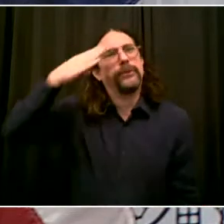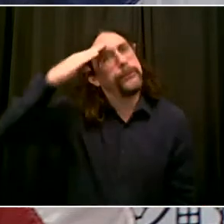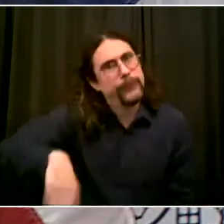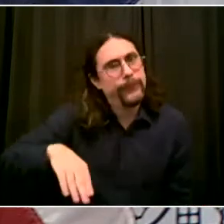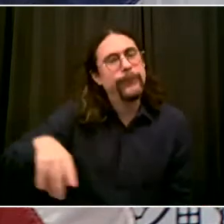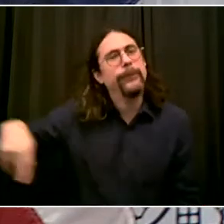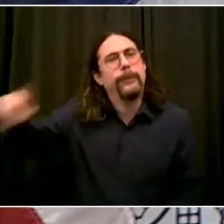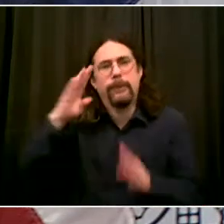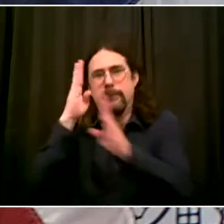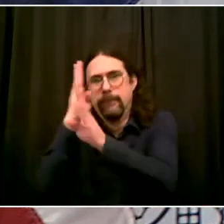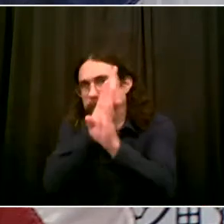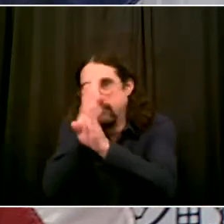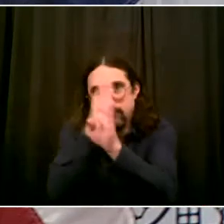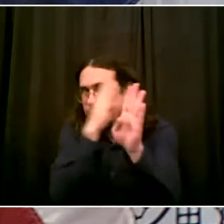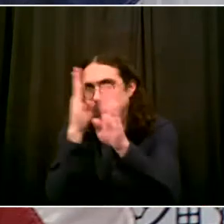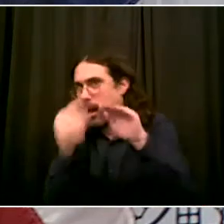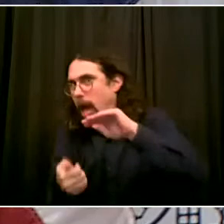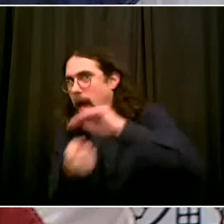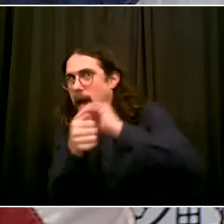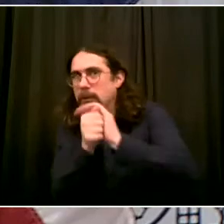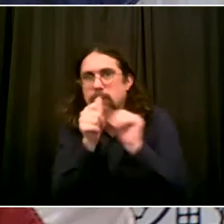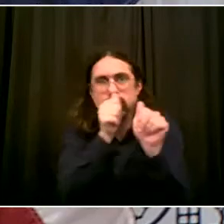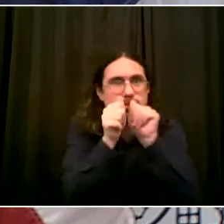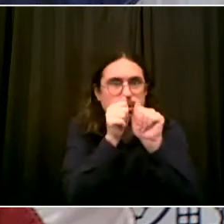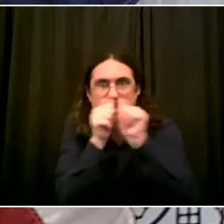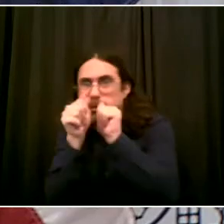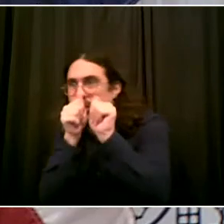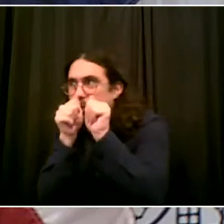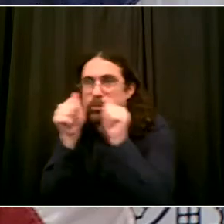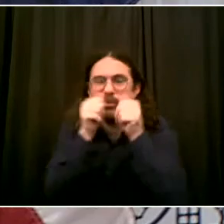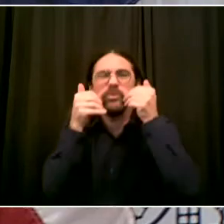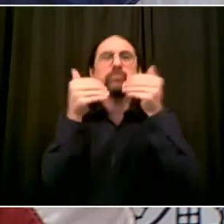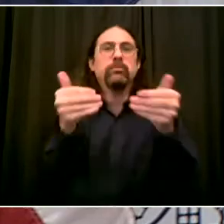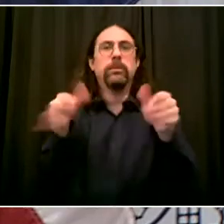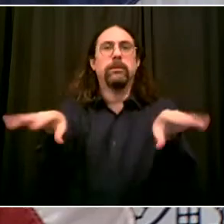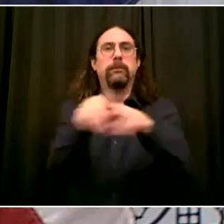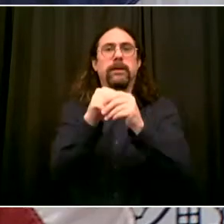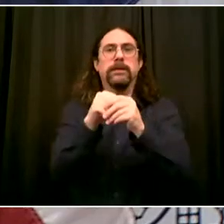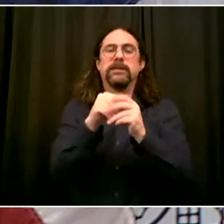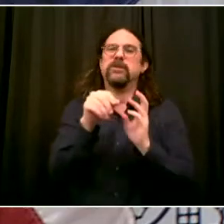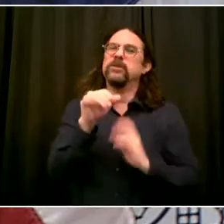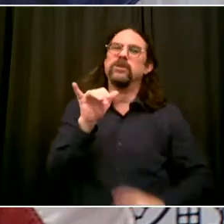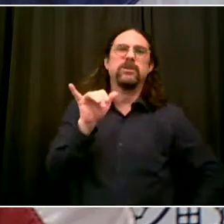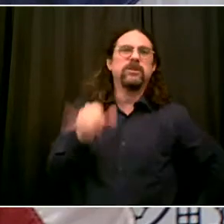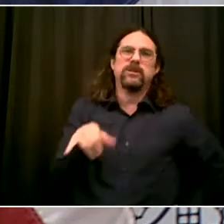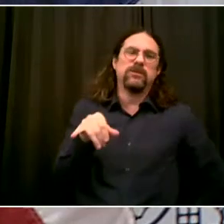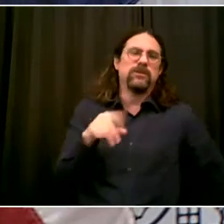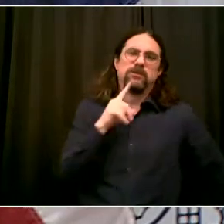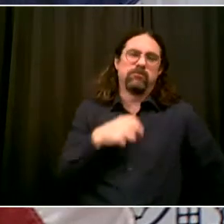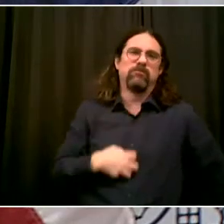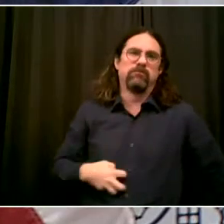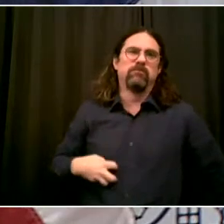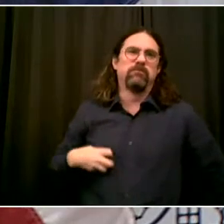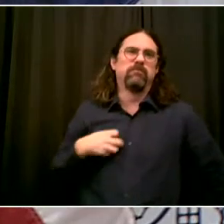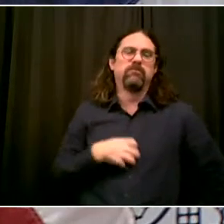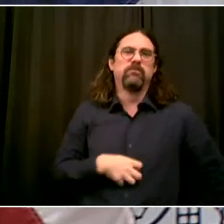DESIST ORDER HAS BEEN PLACED ON THE BUILDING. IF THERE WERE FURTHER INAPPROPRIATE ACTIVITIES, THAT